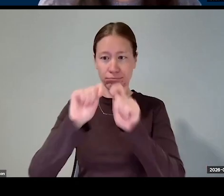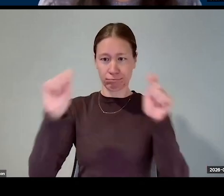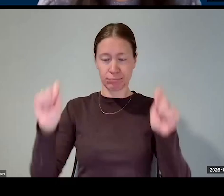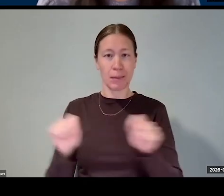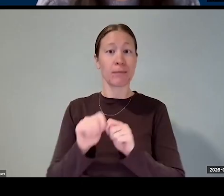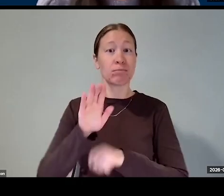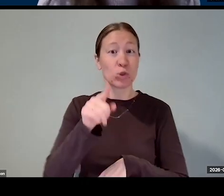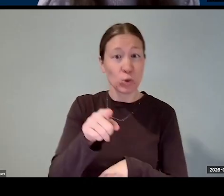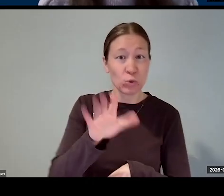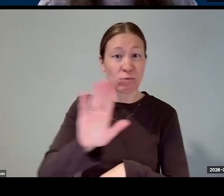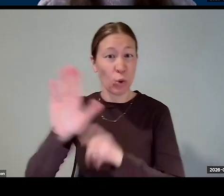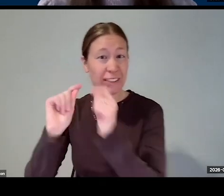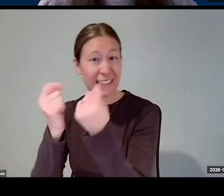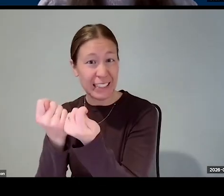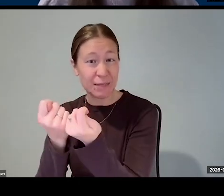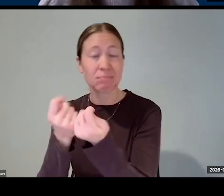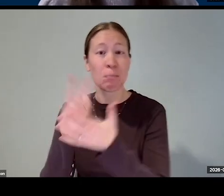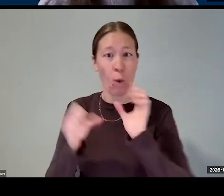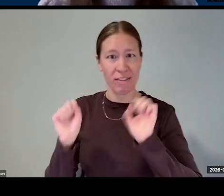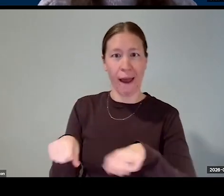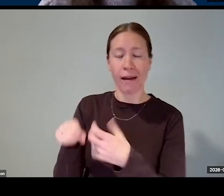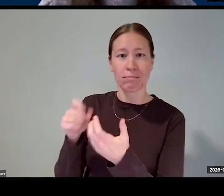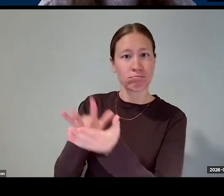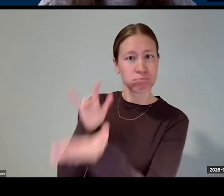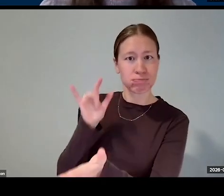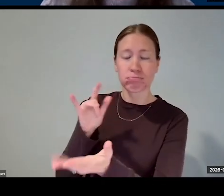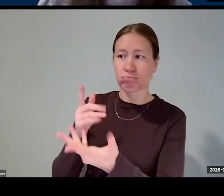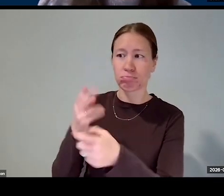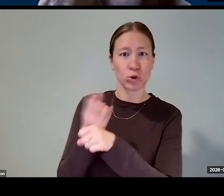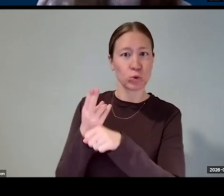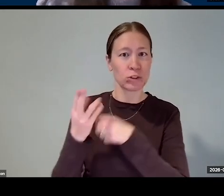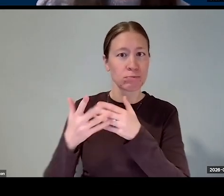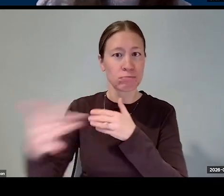A lot of units and departments do this so that their slide decks are branded